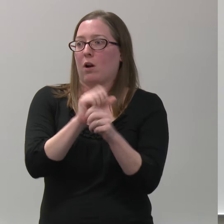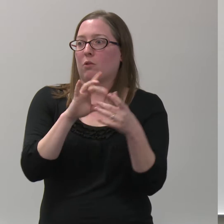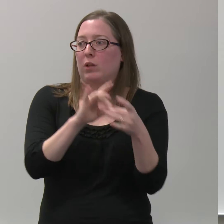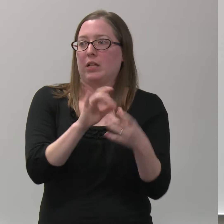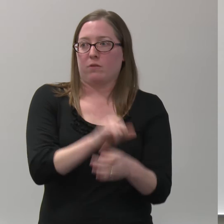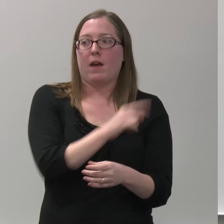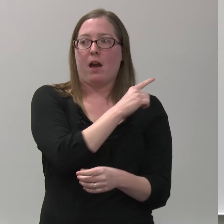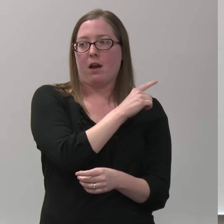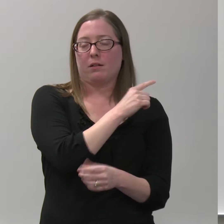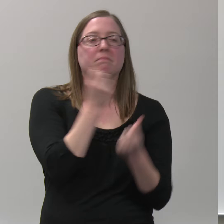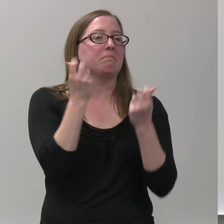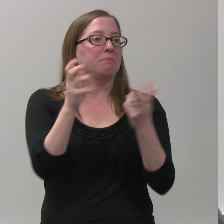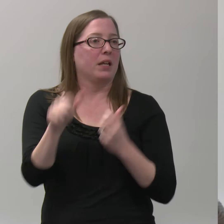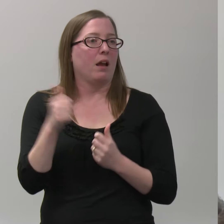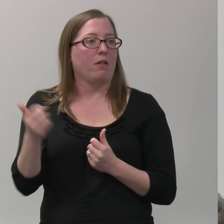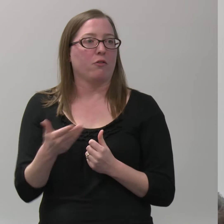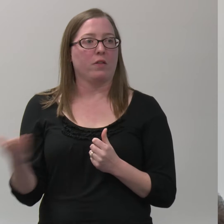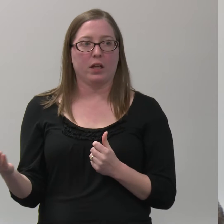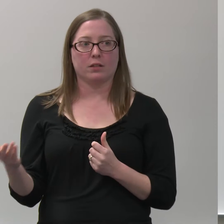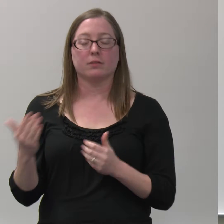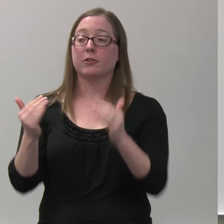and a lot of other things